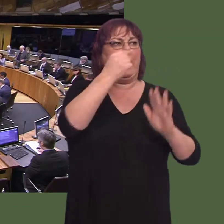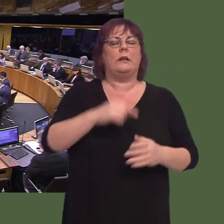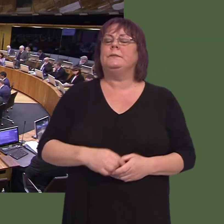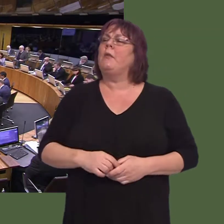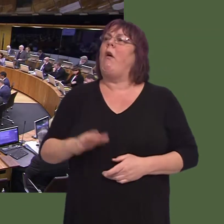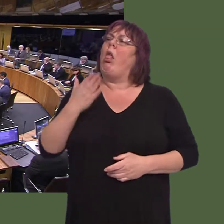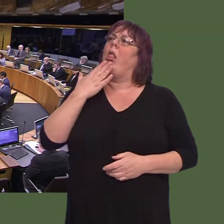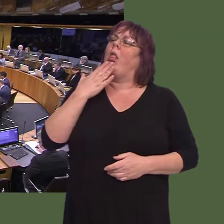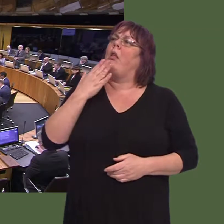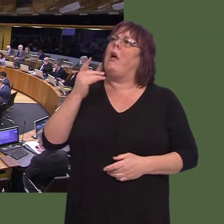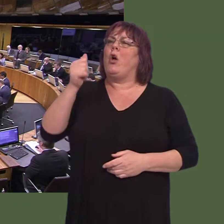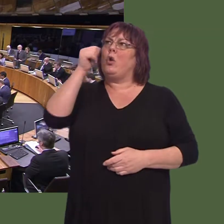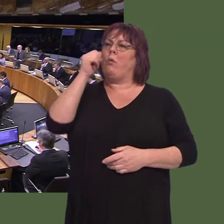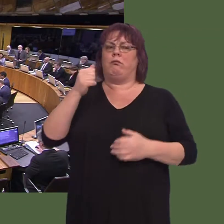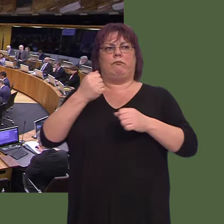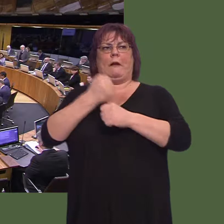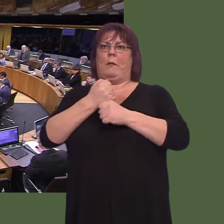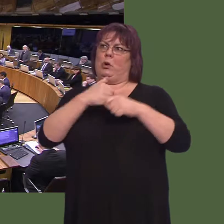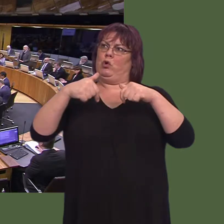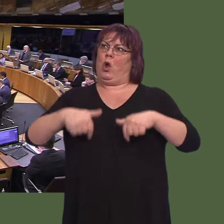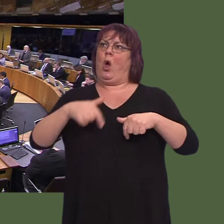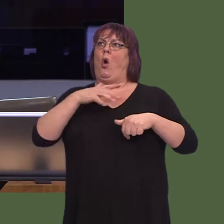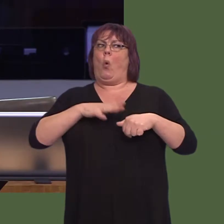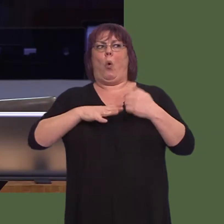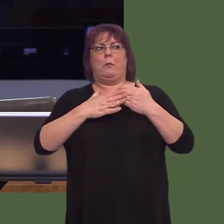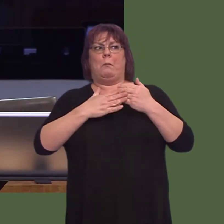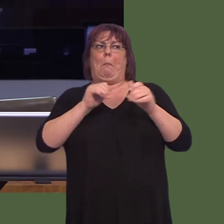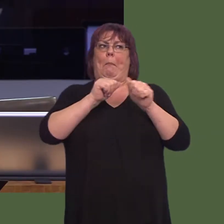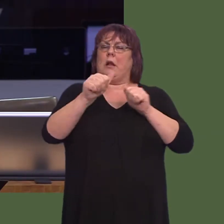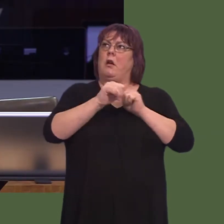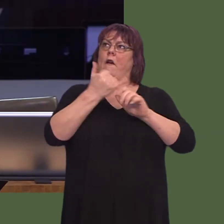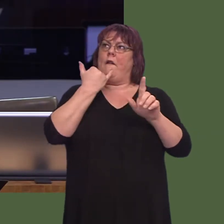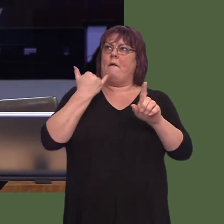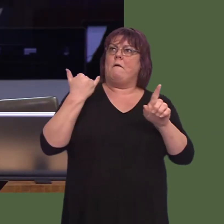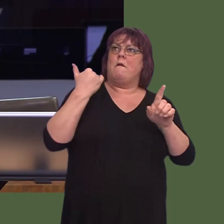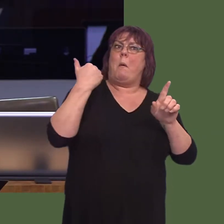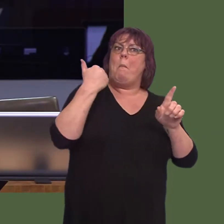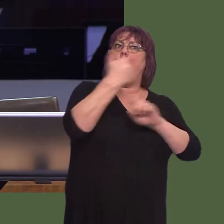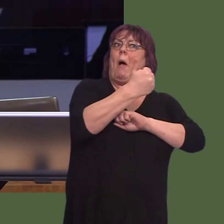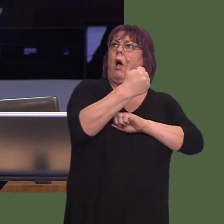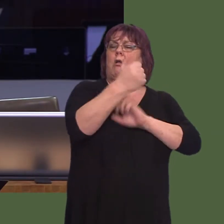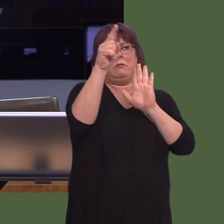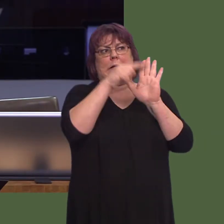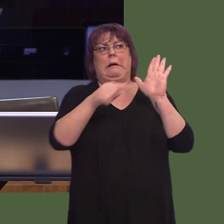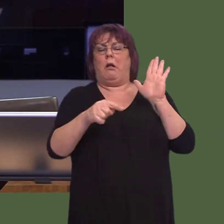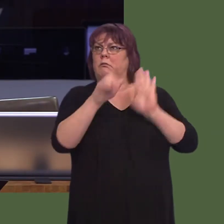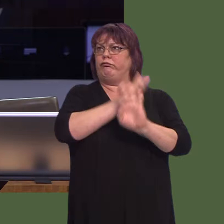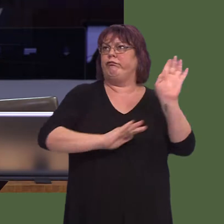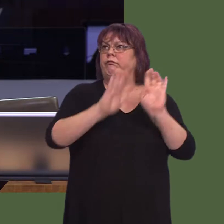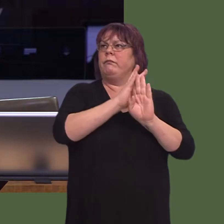is giving a high priority to improving connectivity in the countryside. But I'm sure he'd agree with me that a lot more is yet to be done.